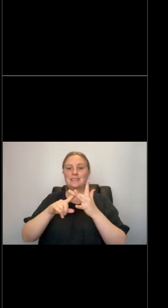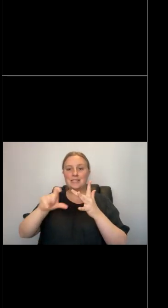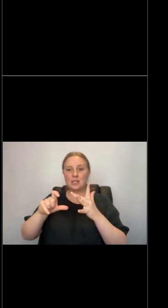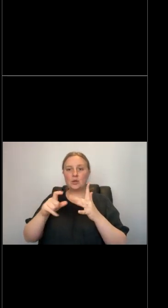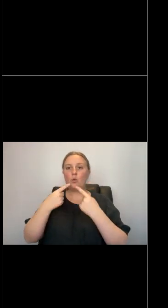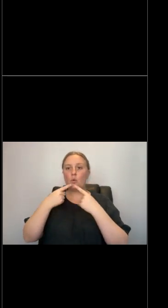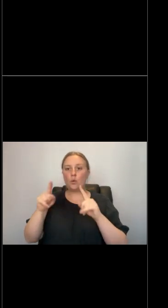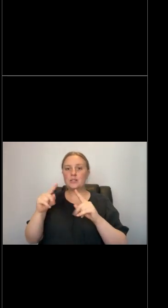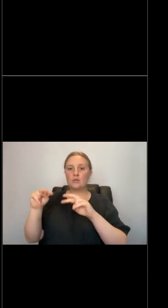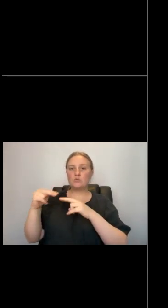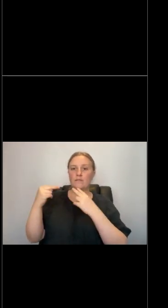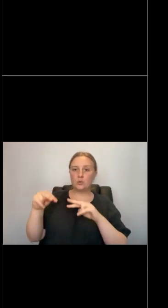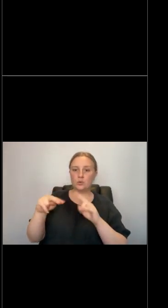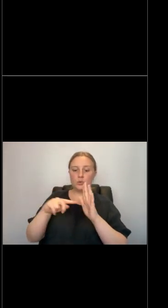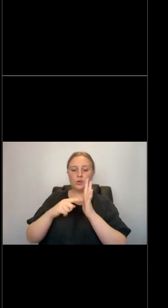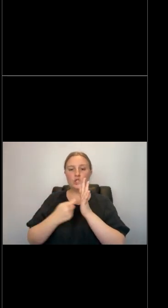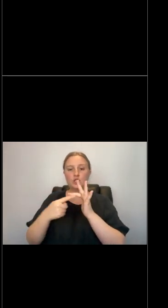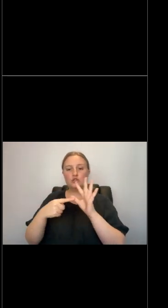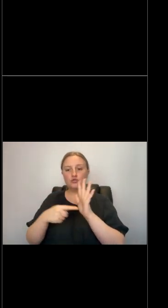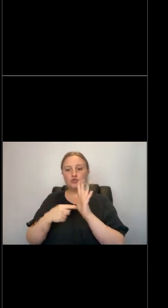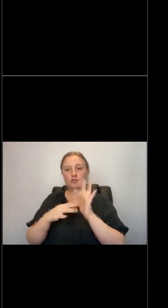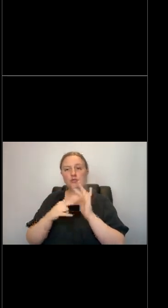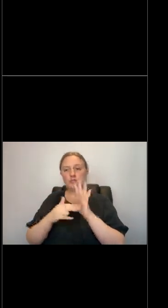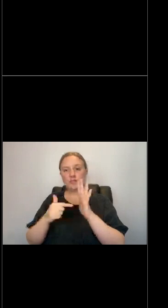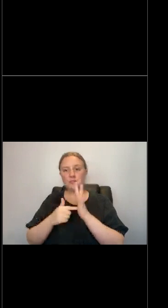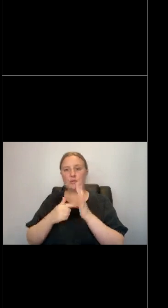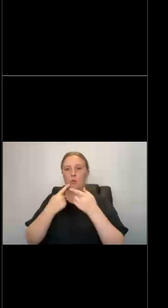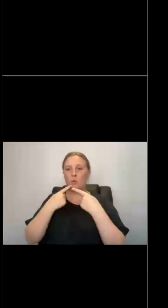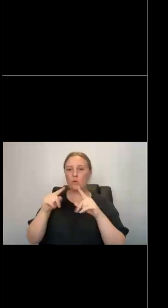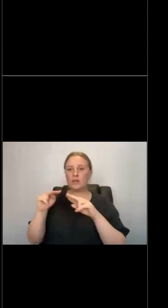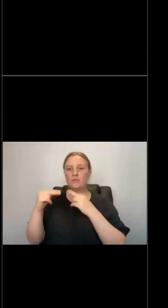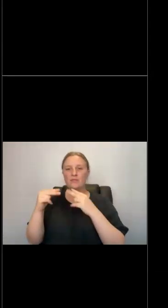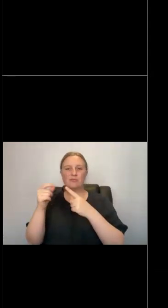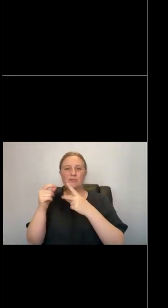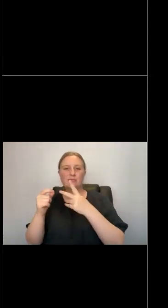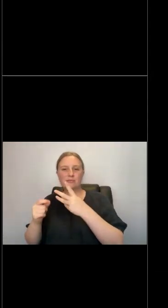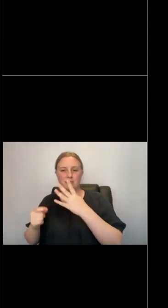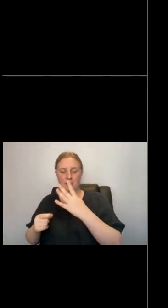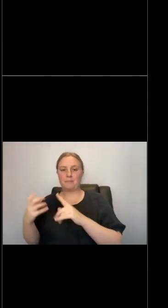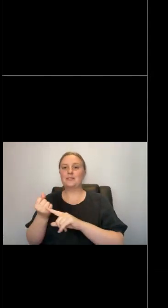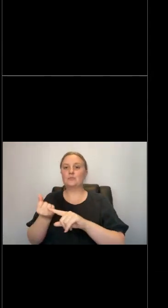There are rules about the timing for when they must be provided.